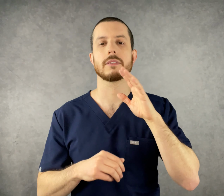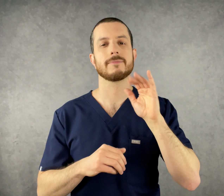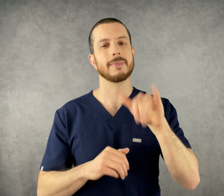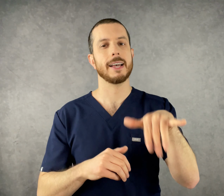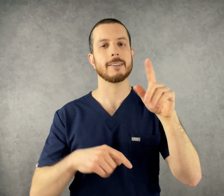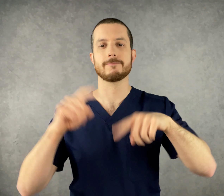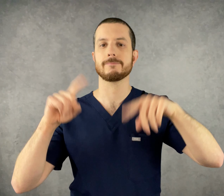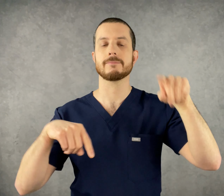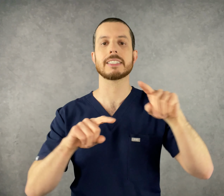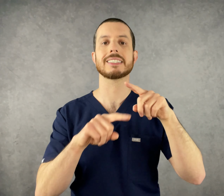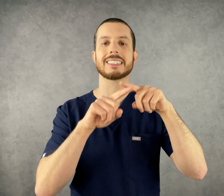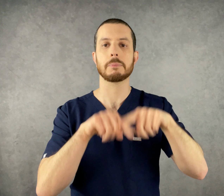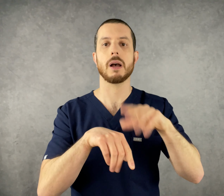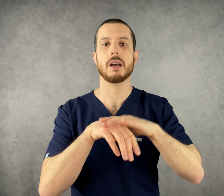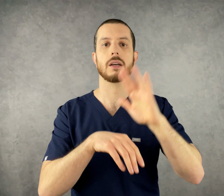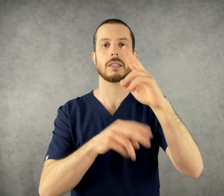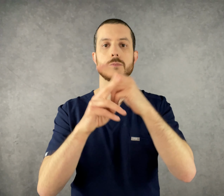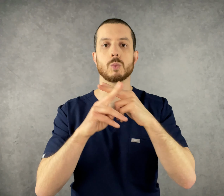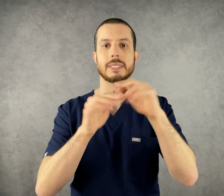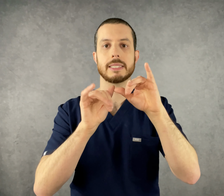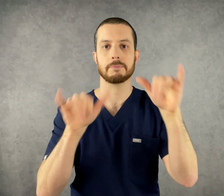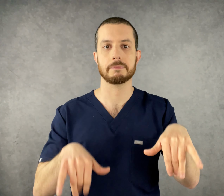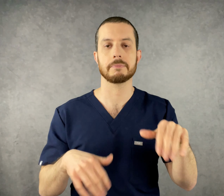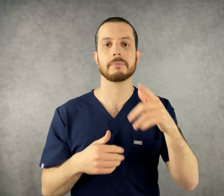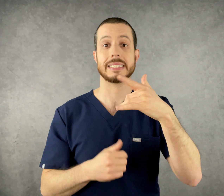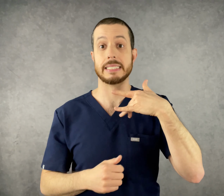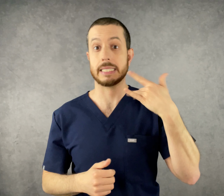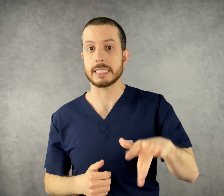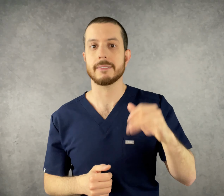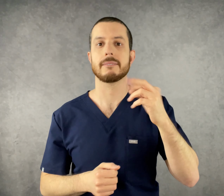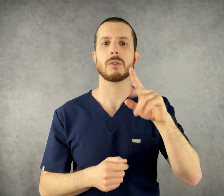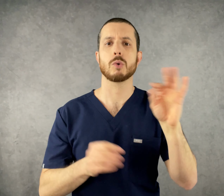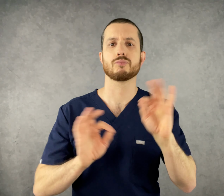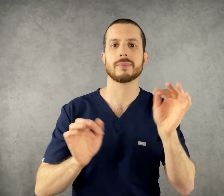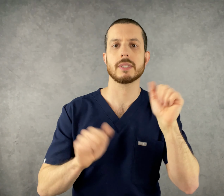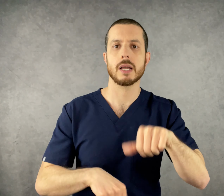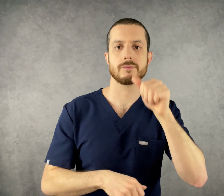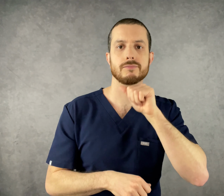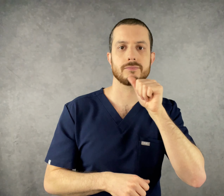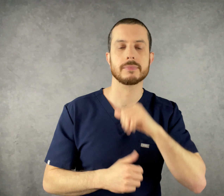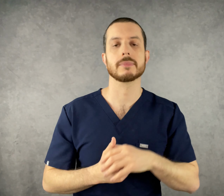That variable response depends on how sensitive your immune system is.